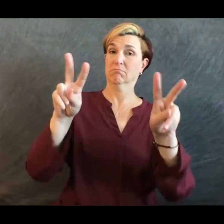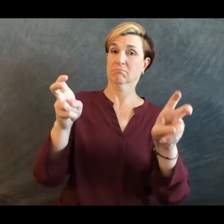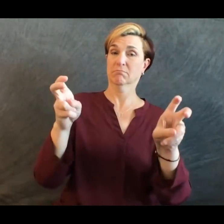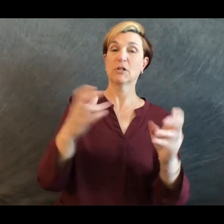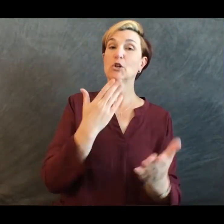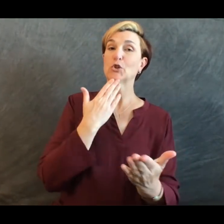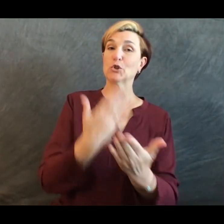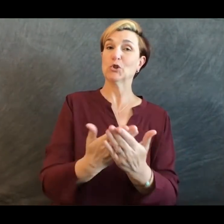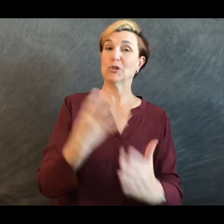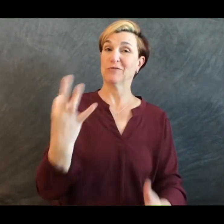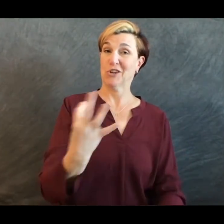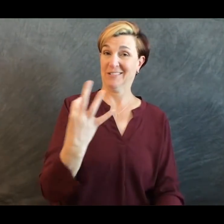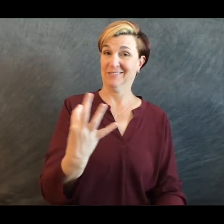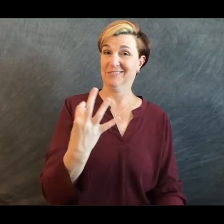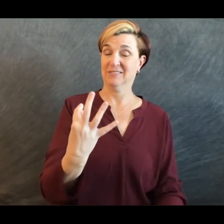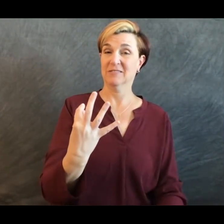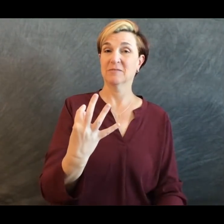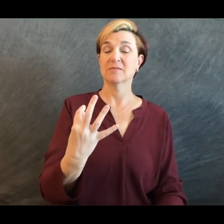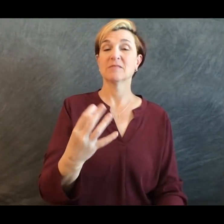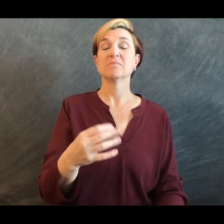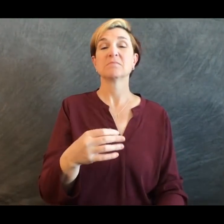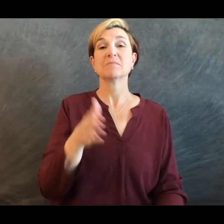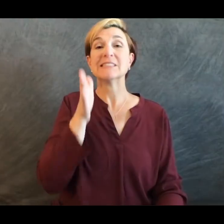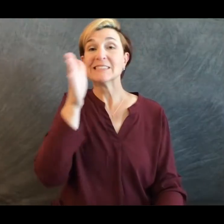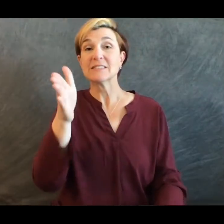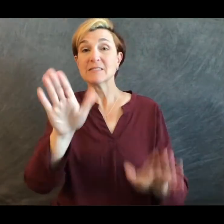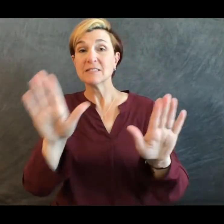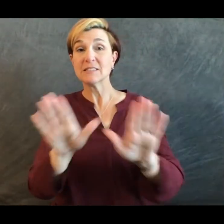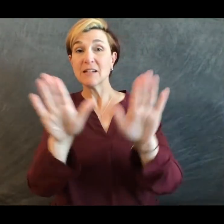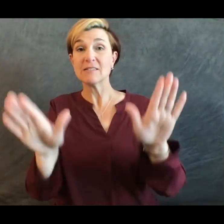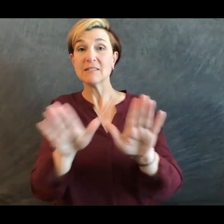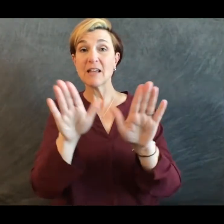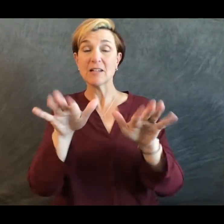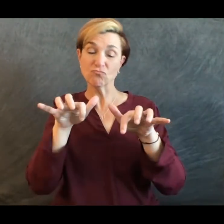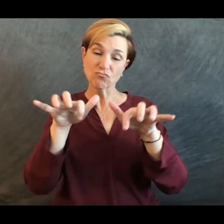this Sunday millions of Christians celebrate Easter and the resurrection of